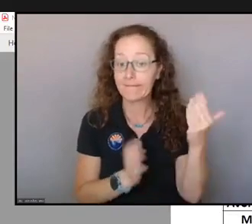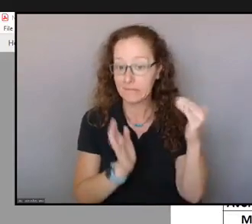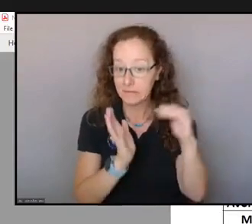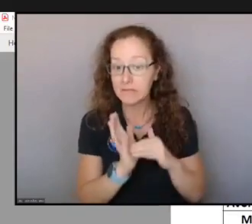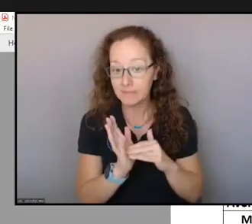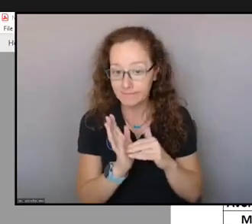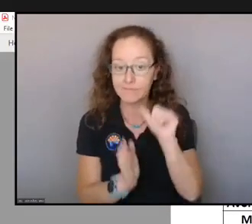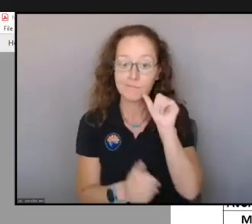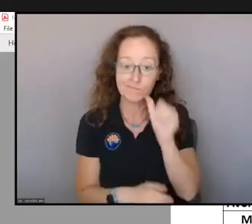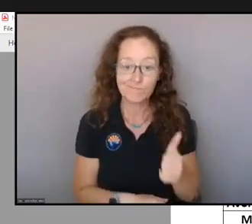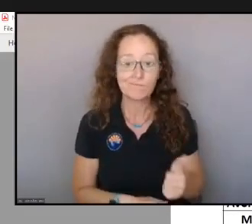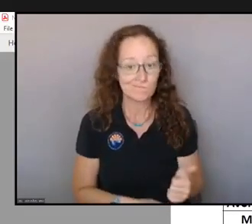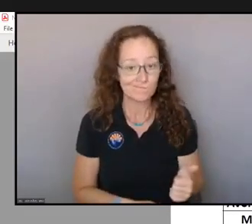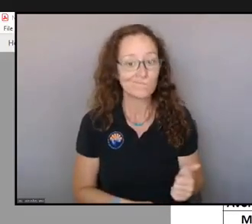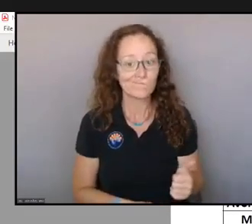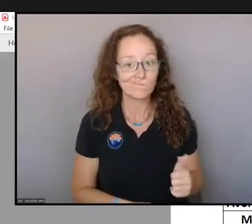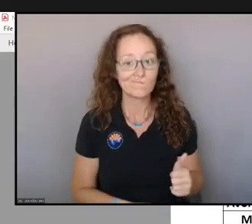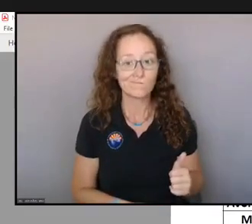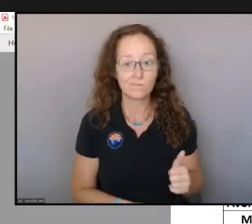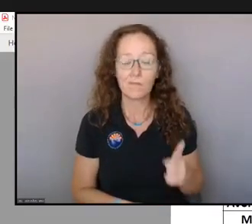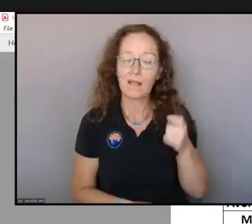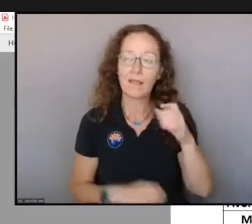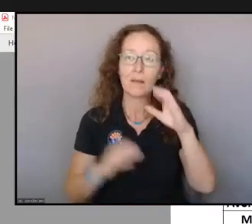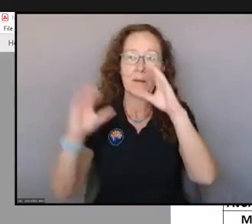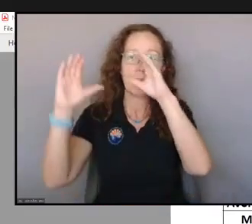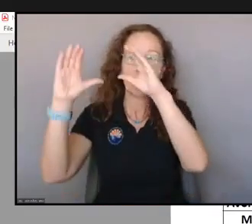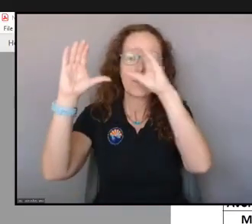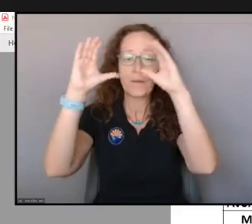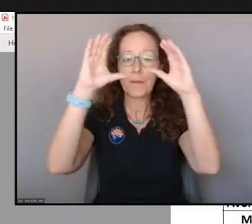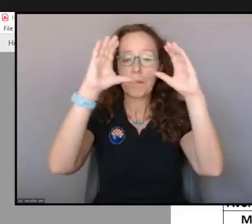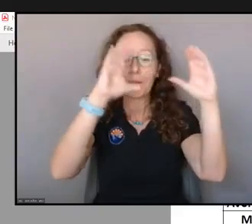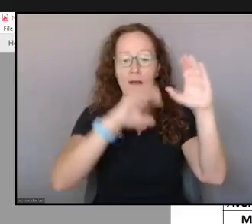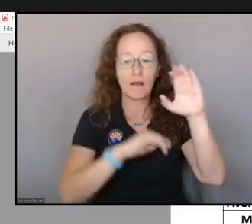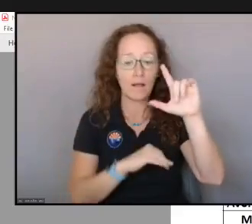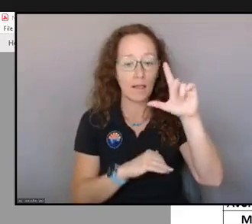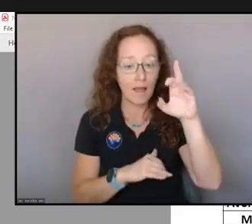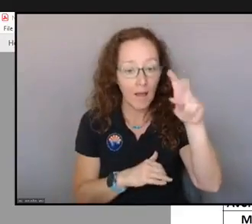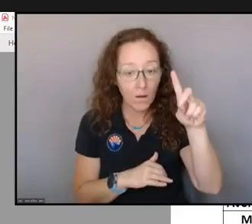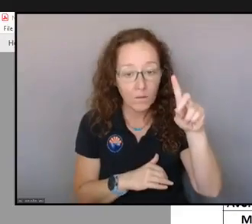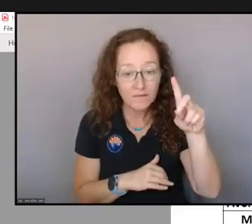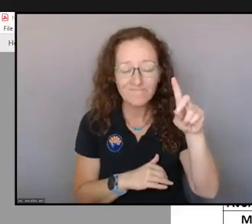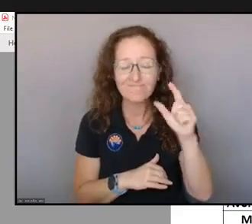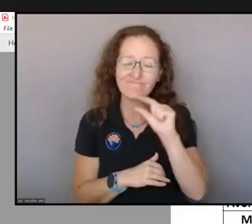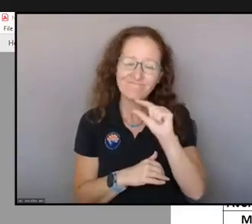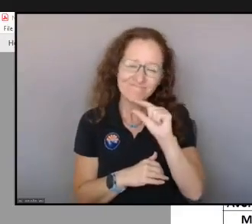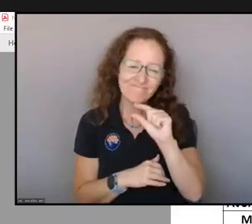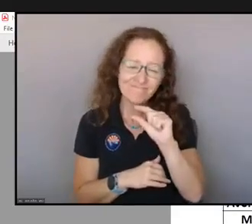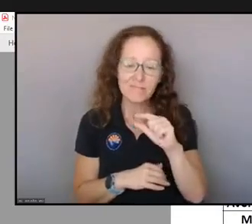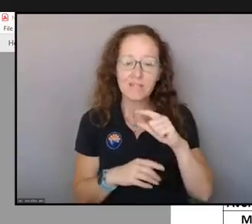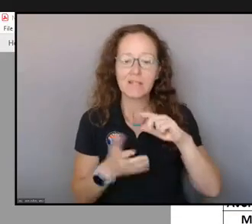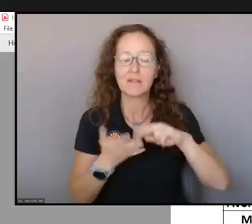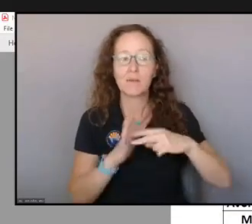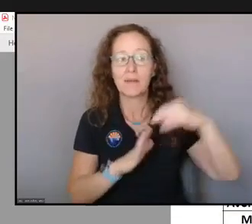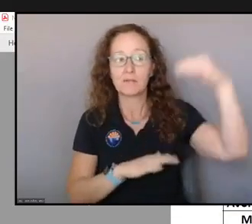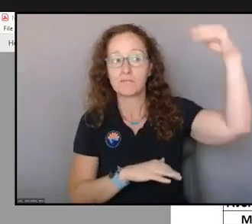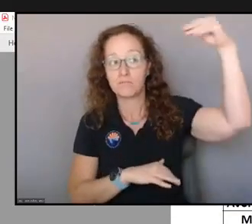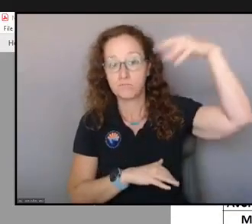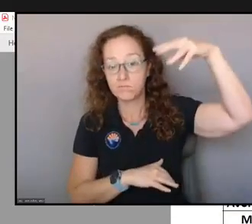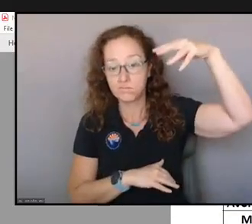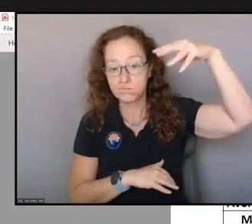ONCE AGAIN FOR TOMORROW. LITTLE BIT OF CLOUD COVER, BUT NOT MUCH. THAT IS GOING TO GET A LOT OF SOLAR RADIATION OUT THERE, WHICH WILL